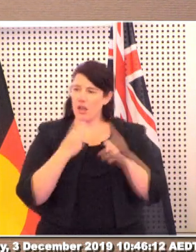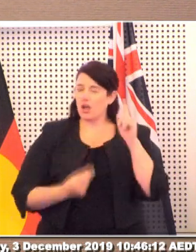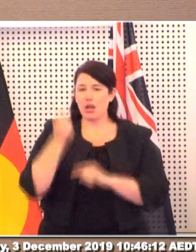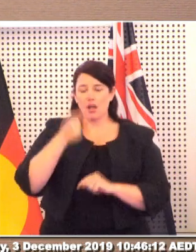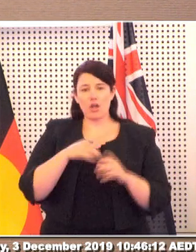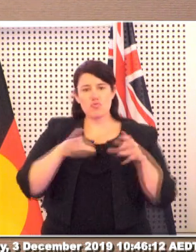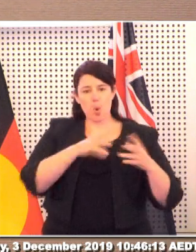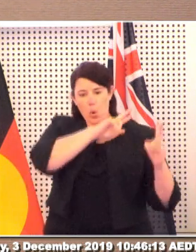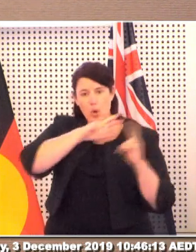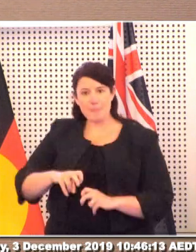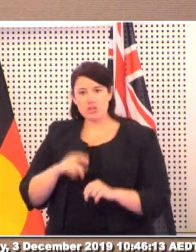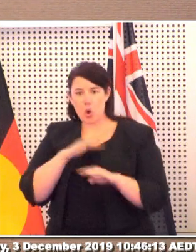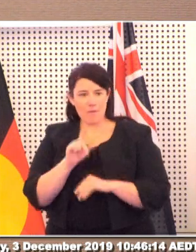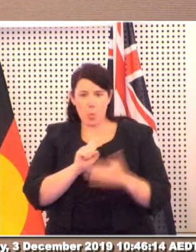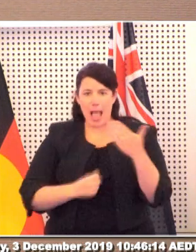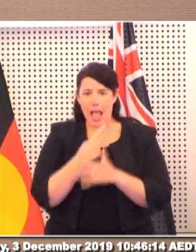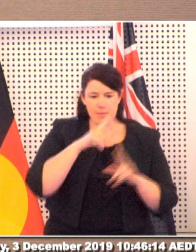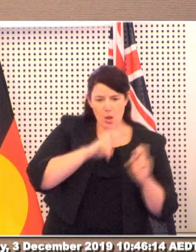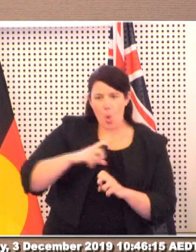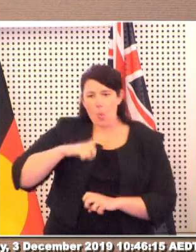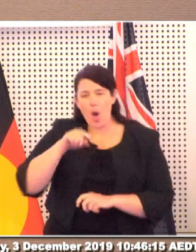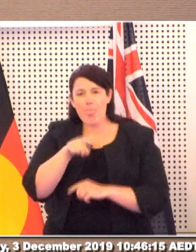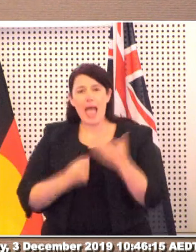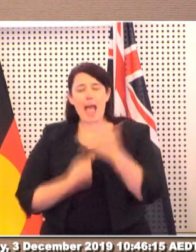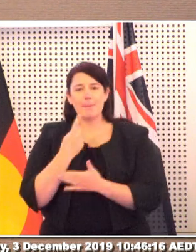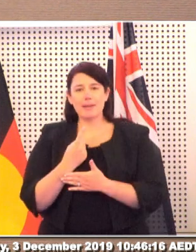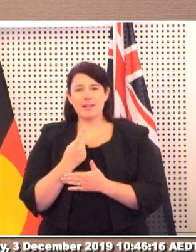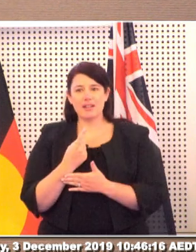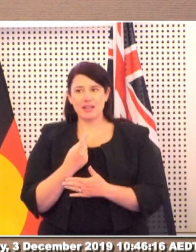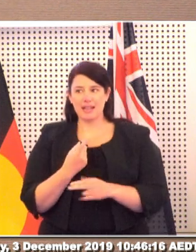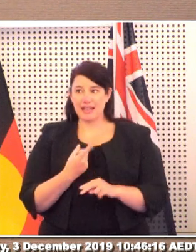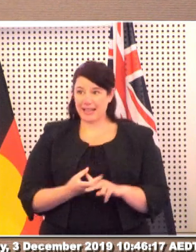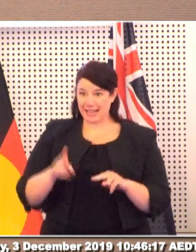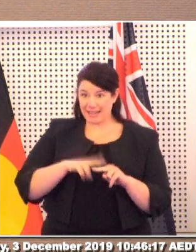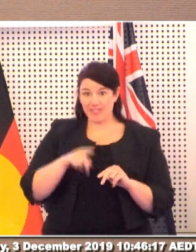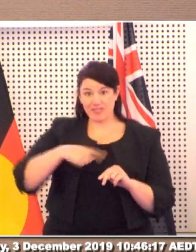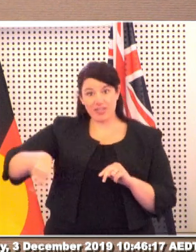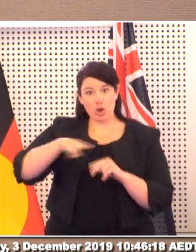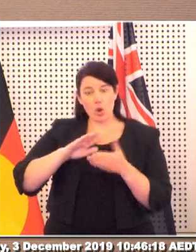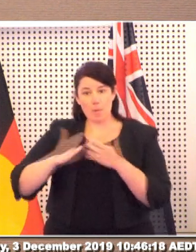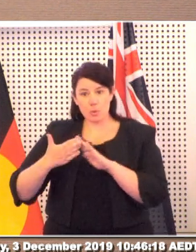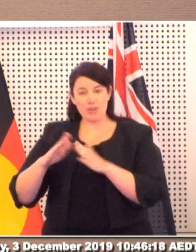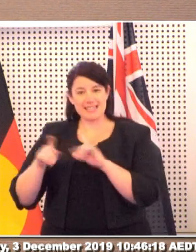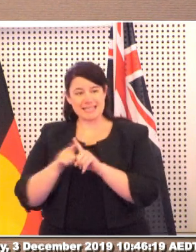and call for Royal Commission the next day. If we could have that kind of outrage about that which can occur